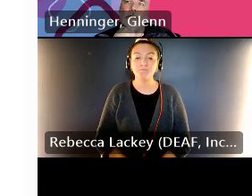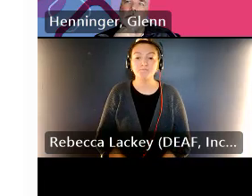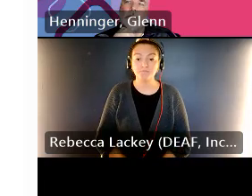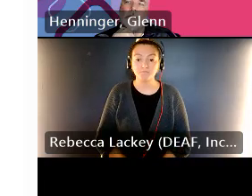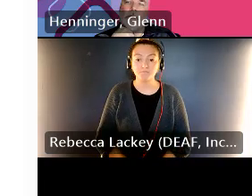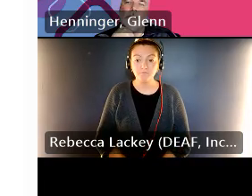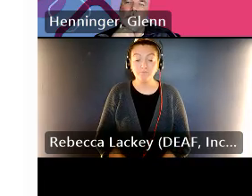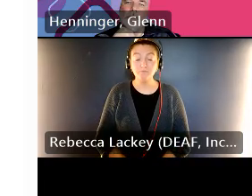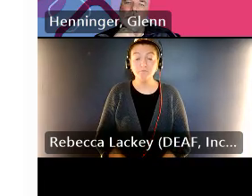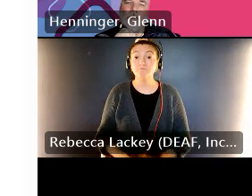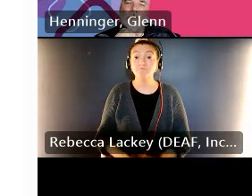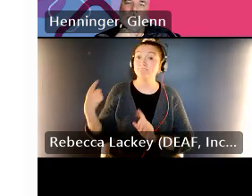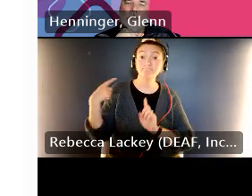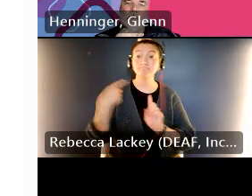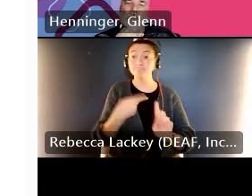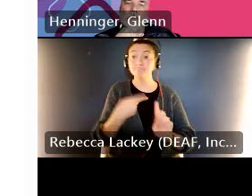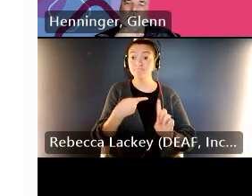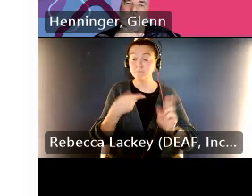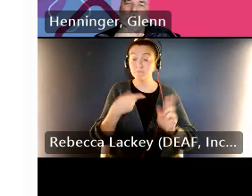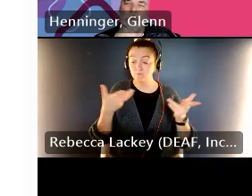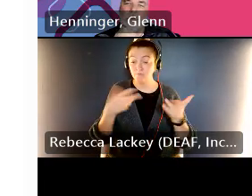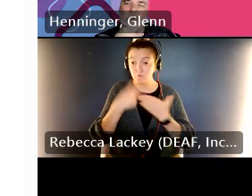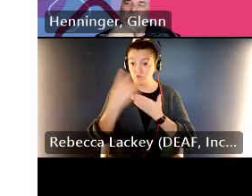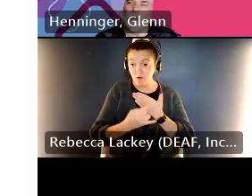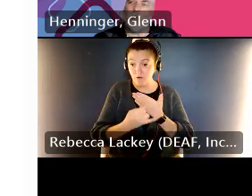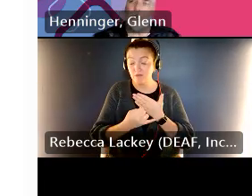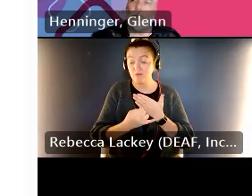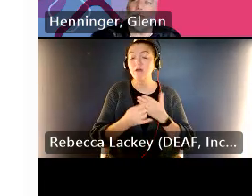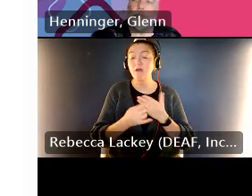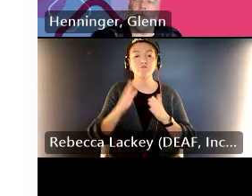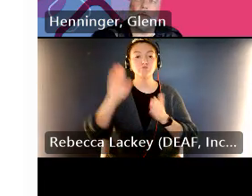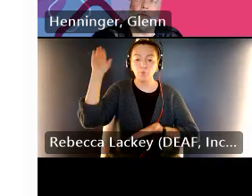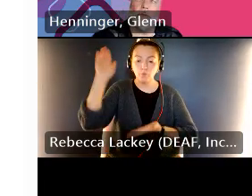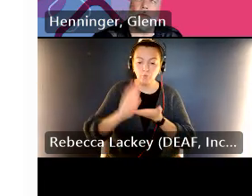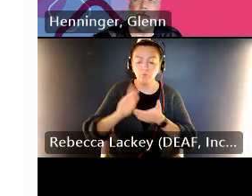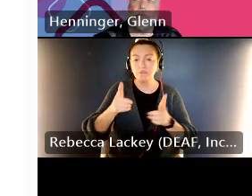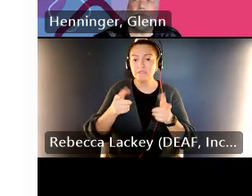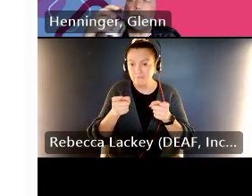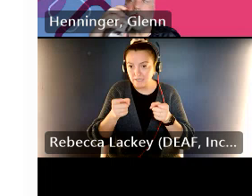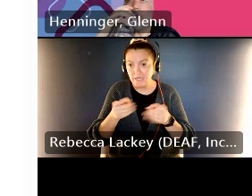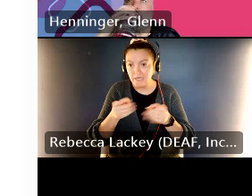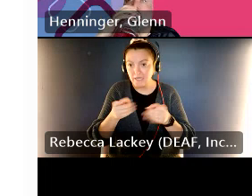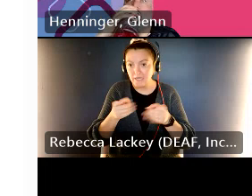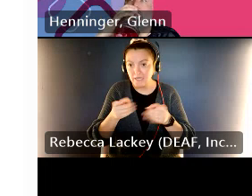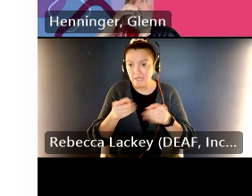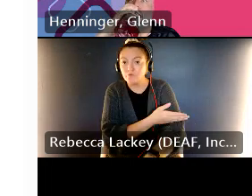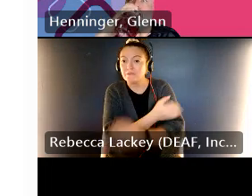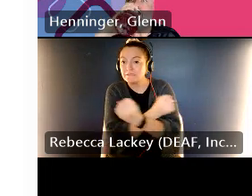The primary goal of this project is to reduce speeding and improve the safety